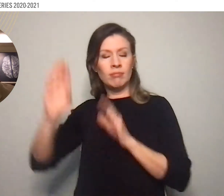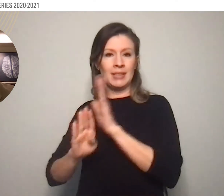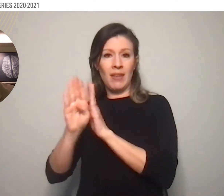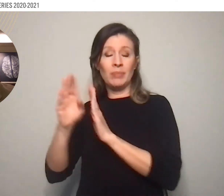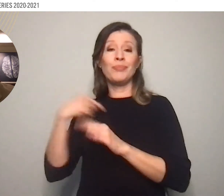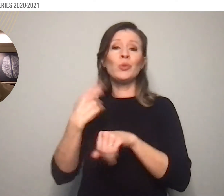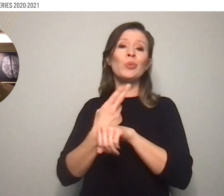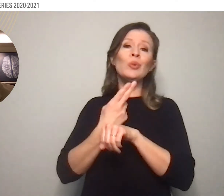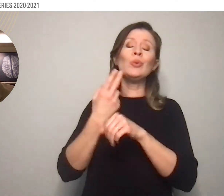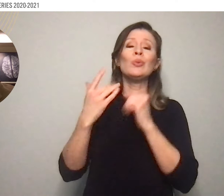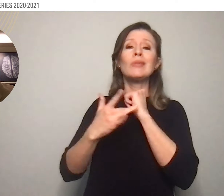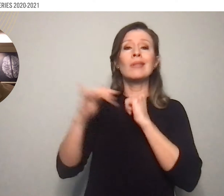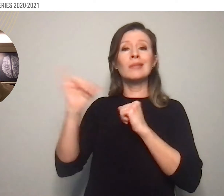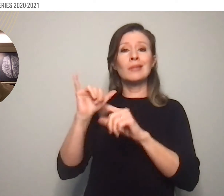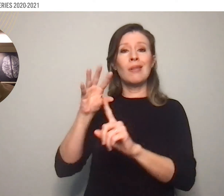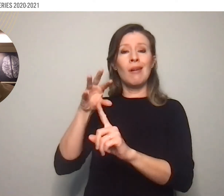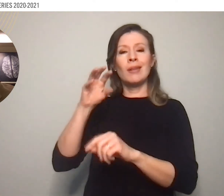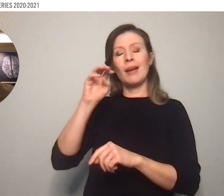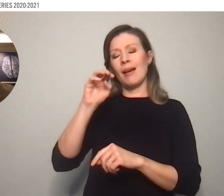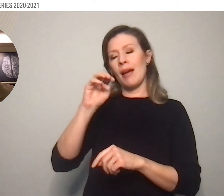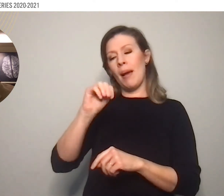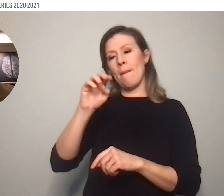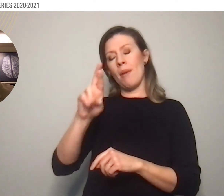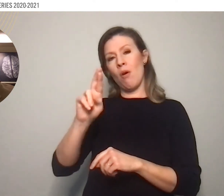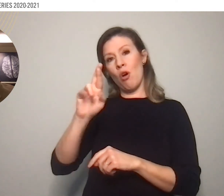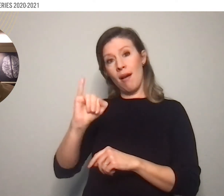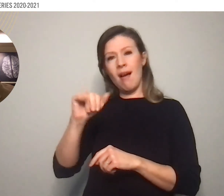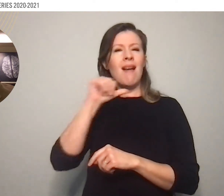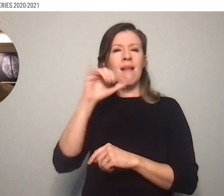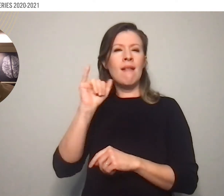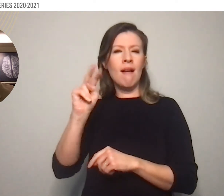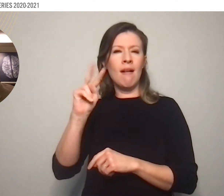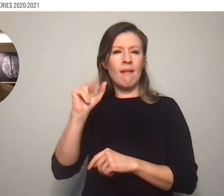like MRI to understand and characterize fundamental principles of brain organization,